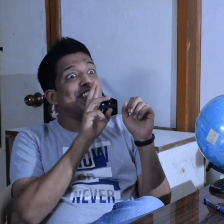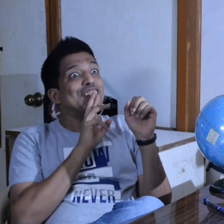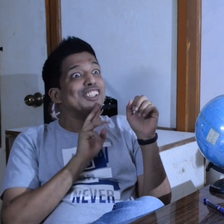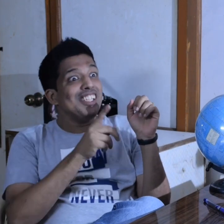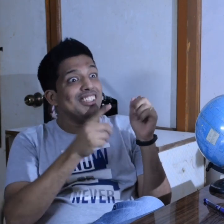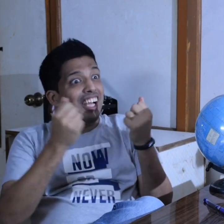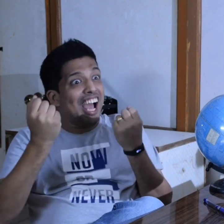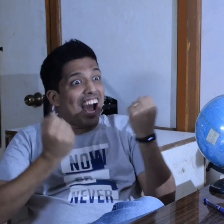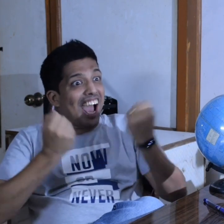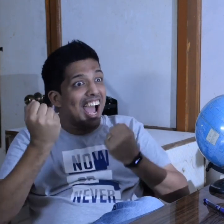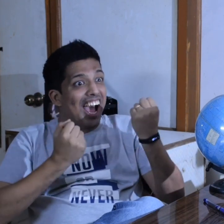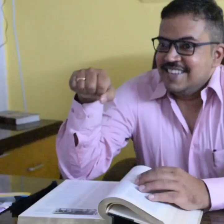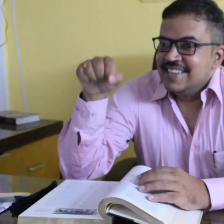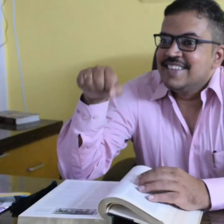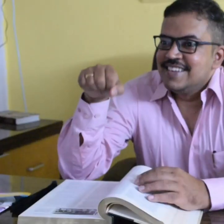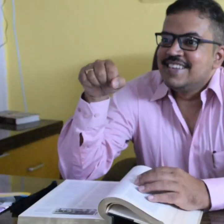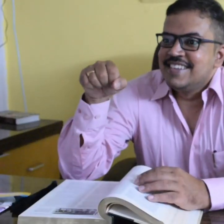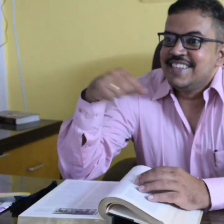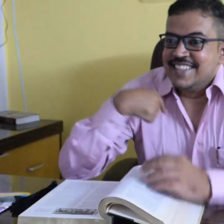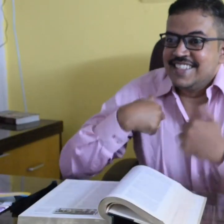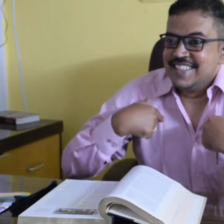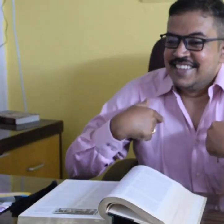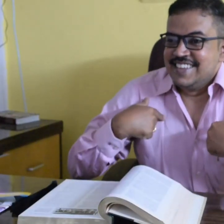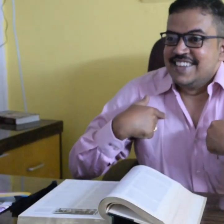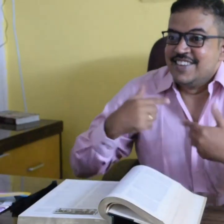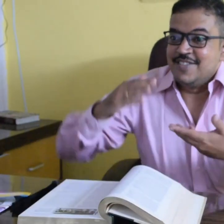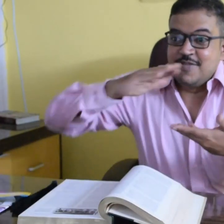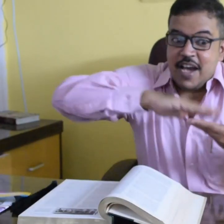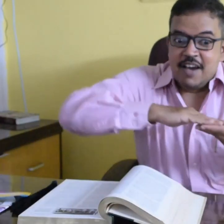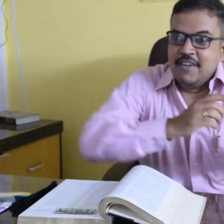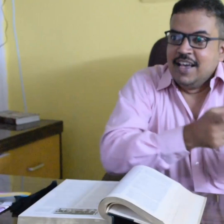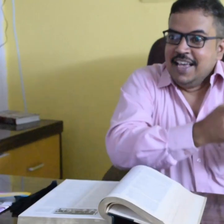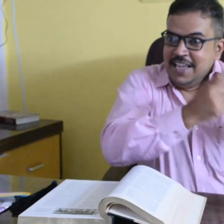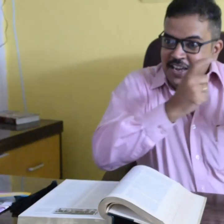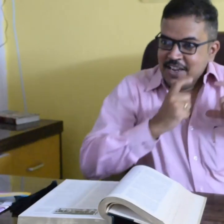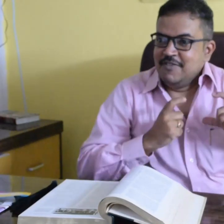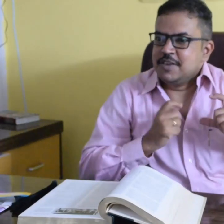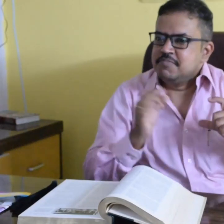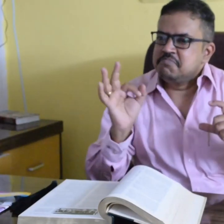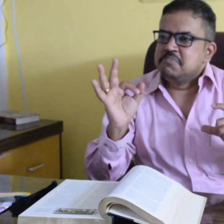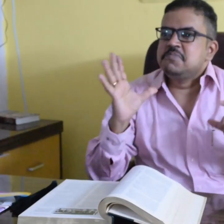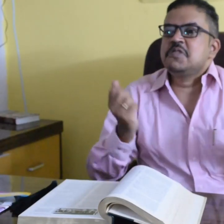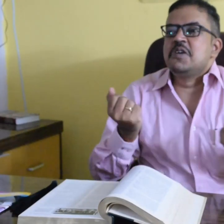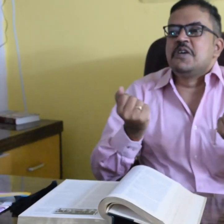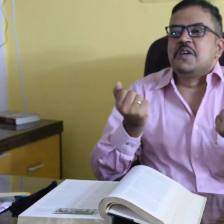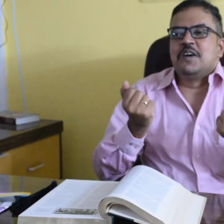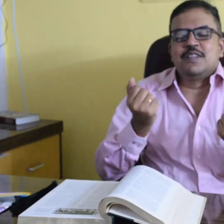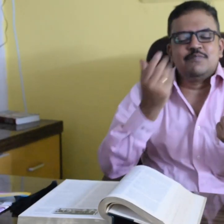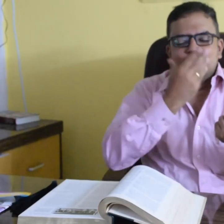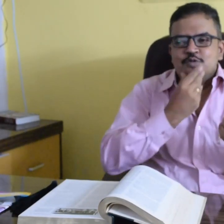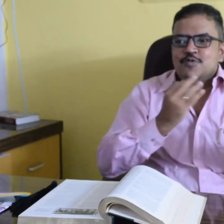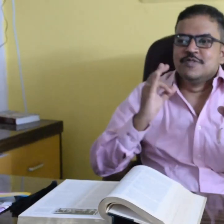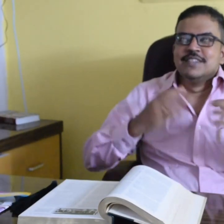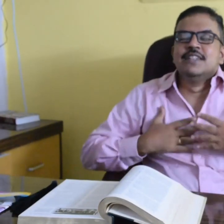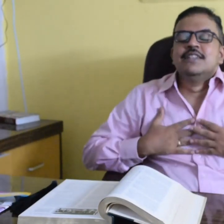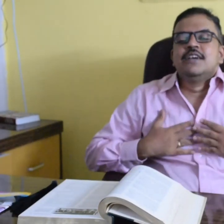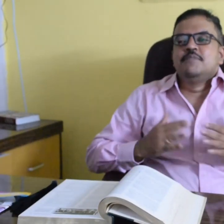That Red car parking outside... Yeah....My wife gifted me that new car, My favourite